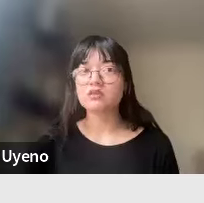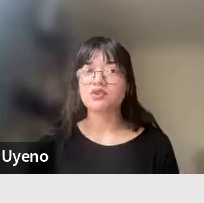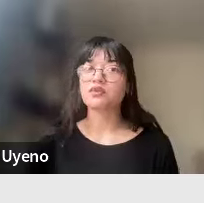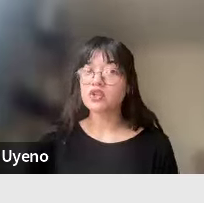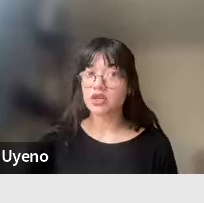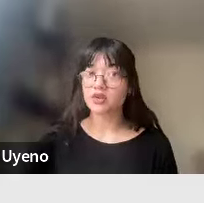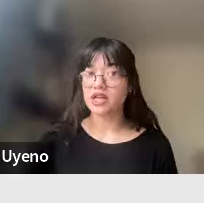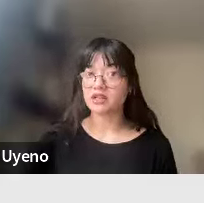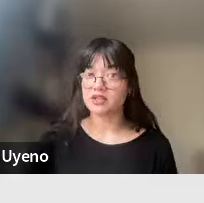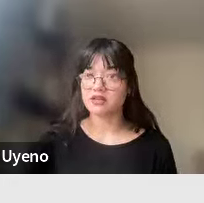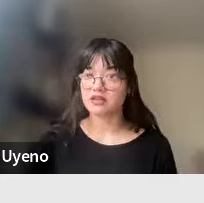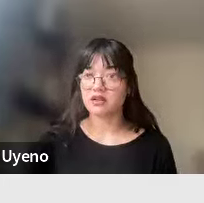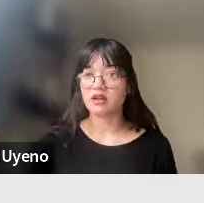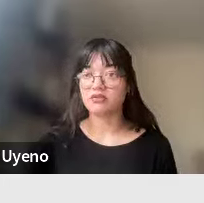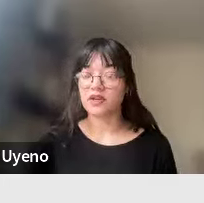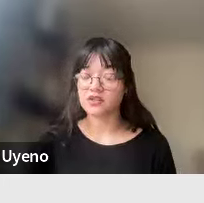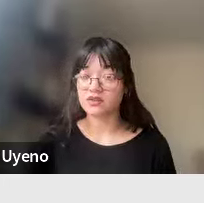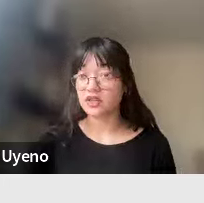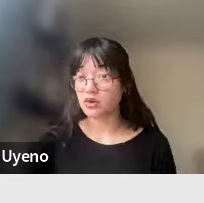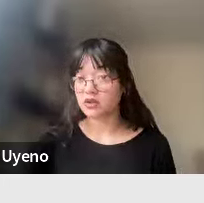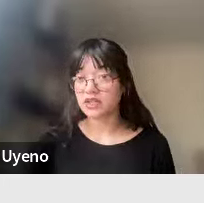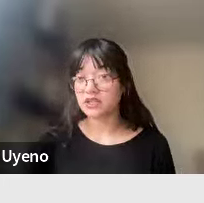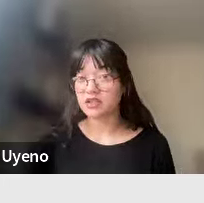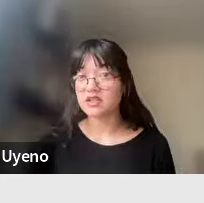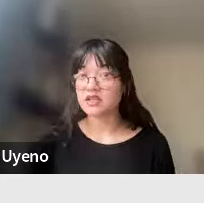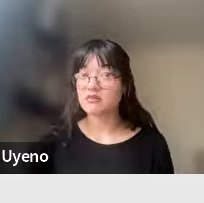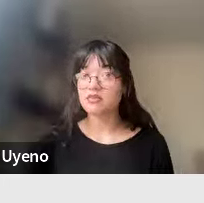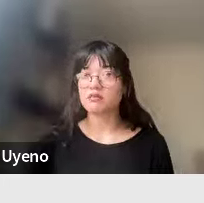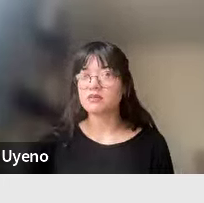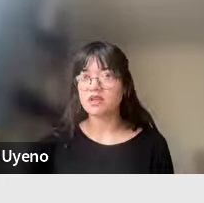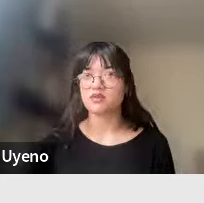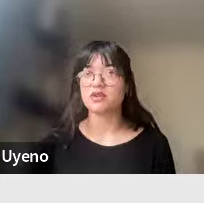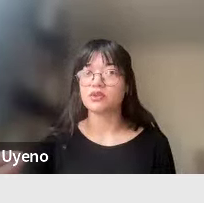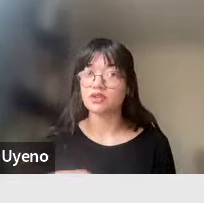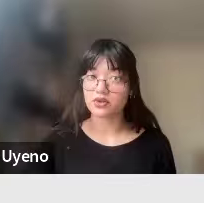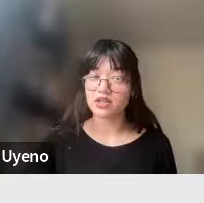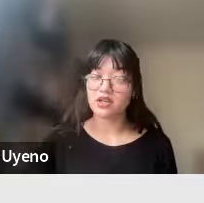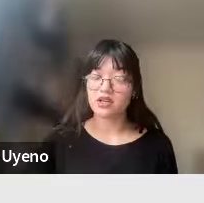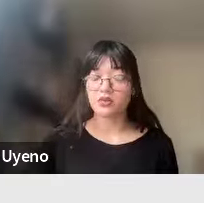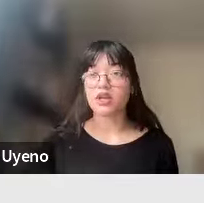One of the most frustrating reality checks of financial inequality in STEM came to me in 2023